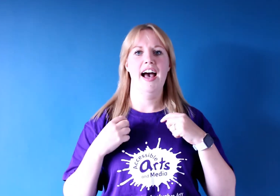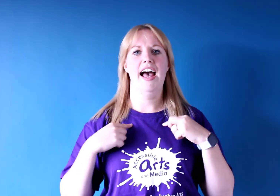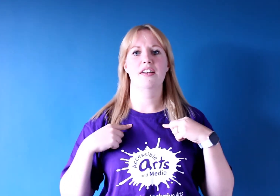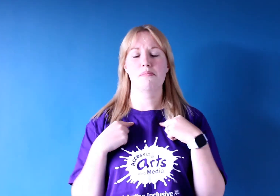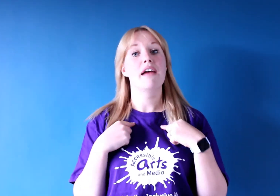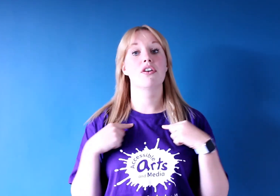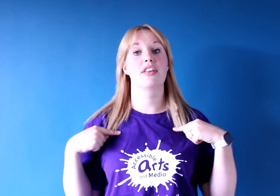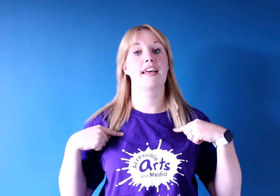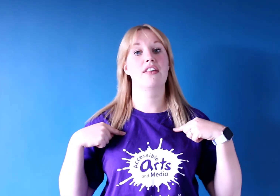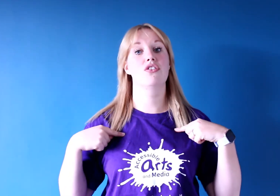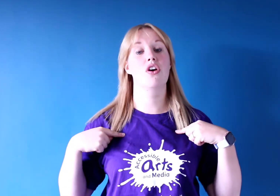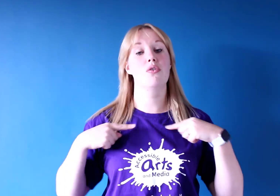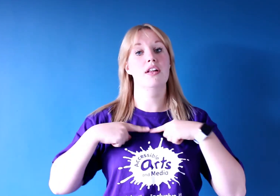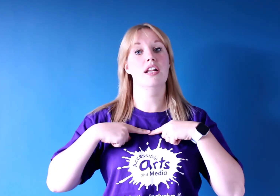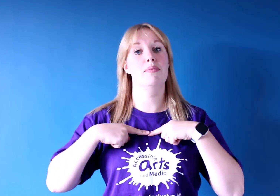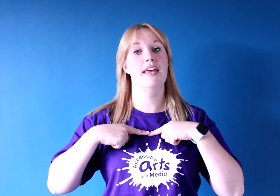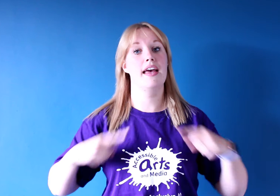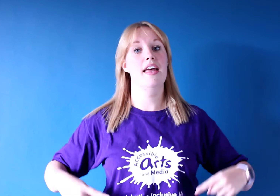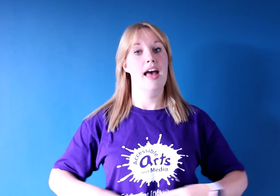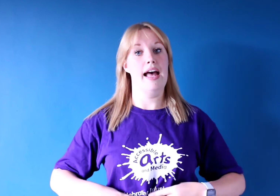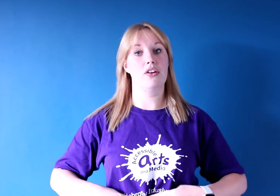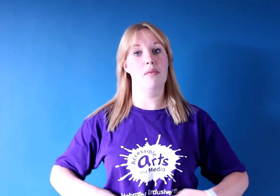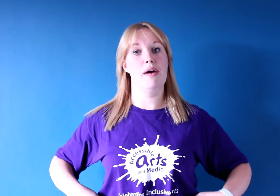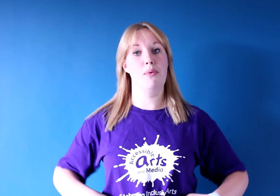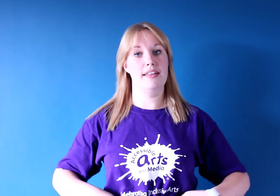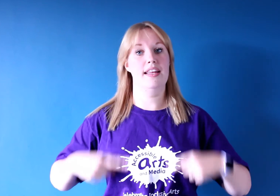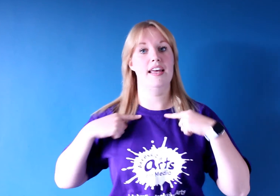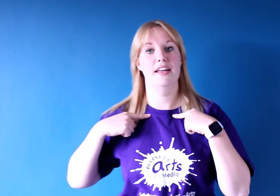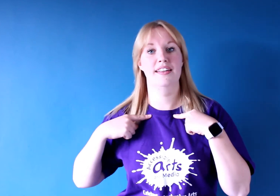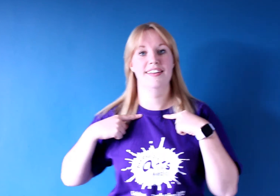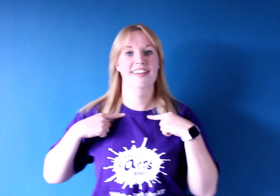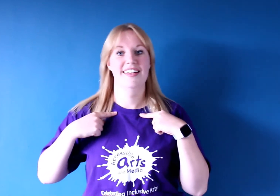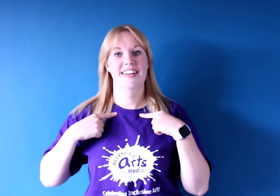And my rucksack has two little clips here and on my waist here.